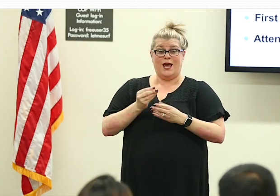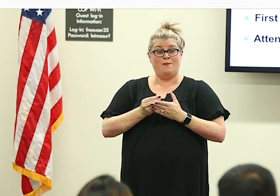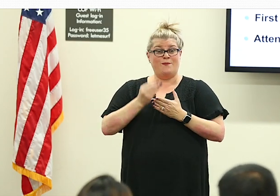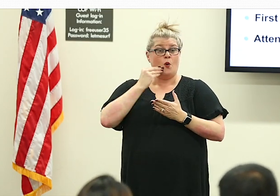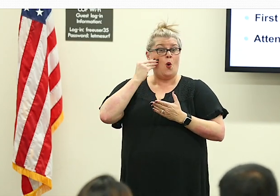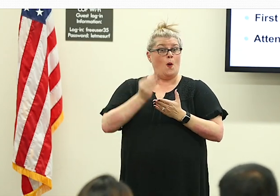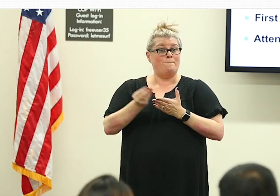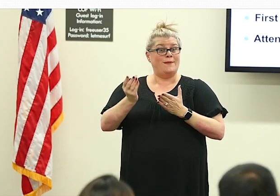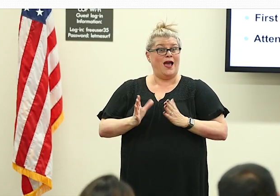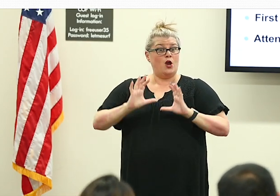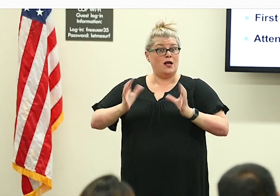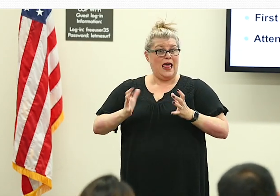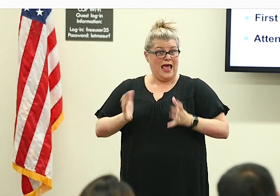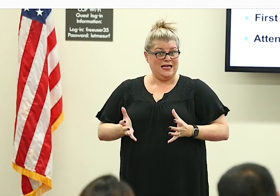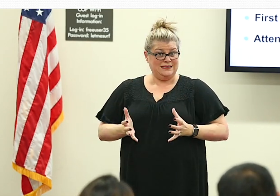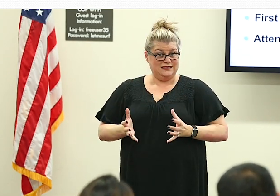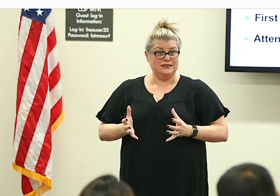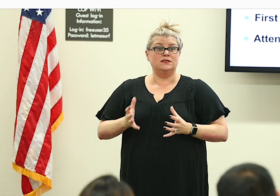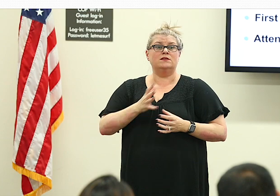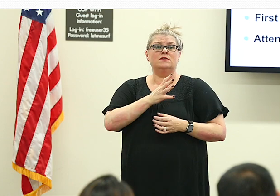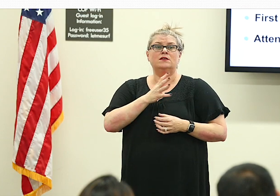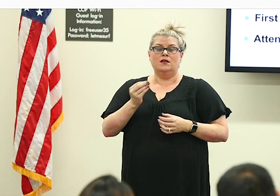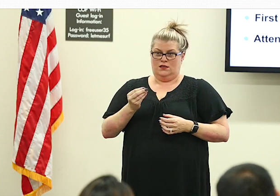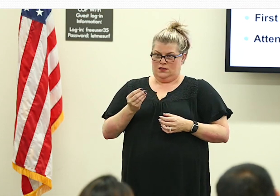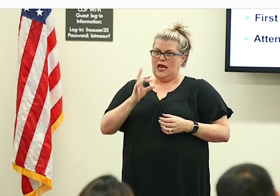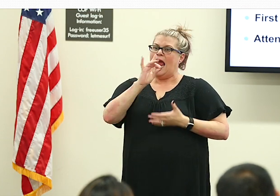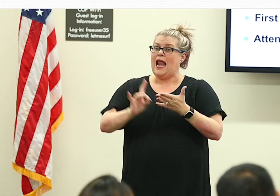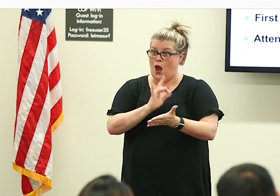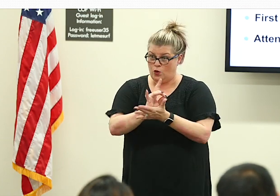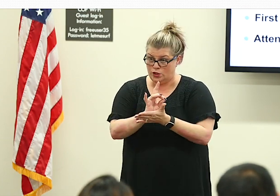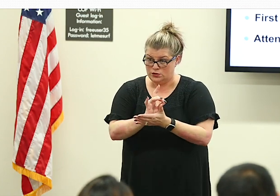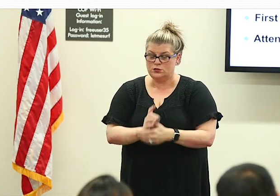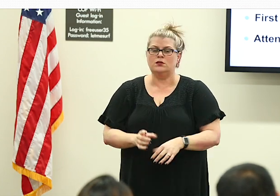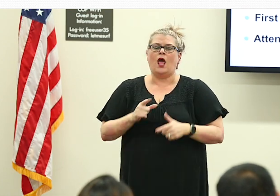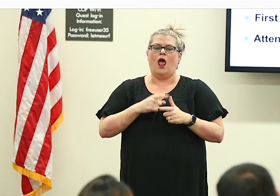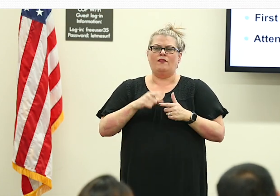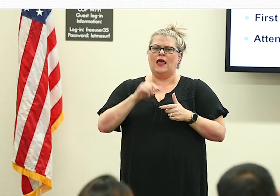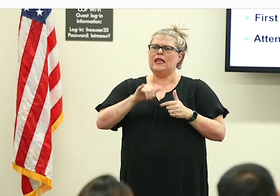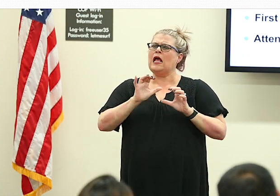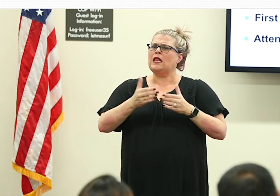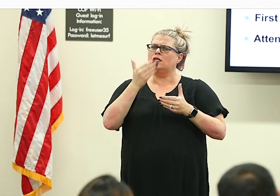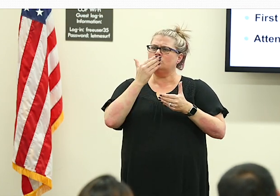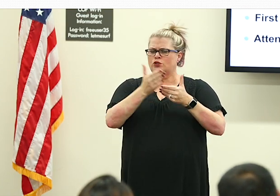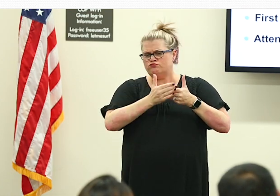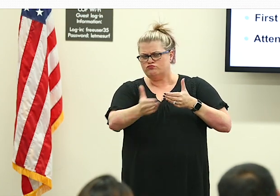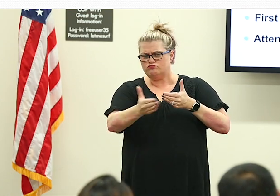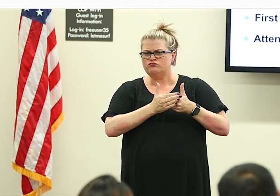Those classes are good for 12 months. So as long as you've gone 12 months before you submit